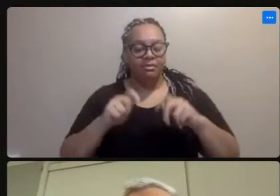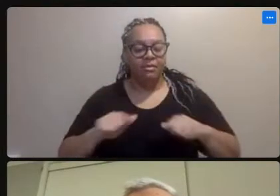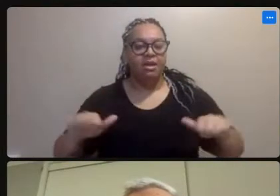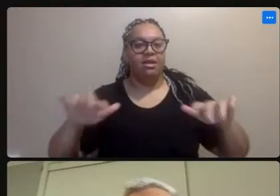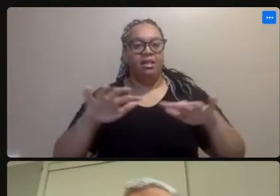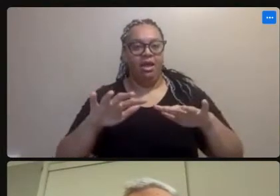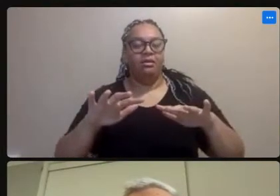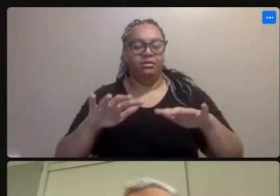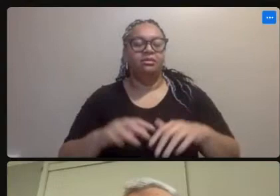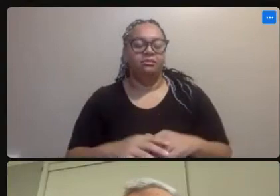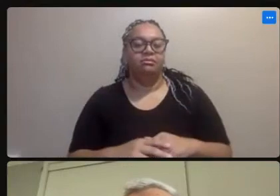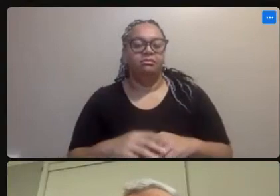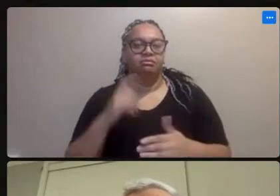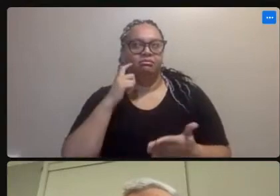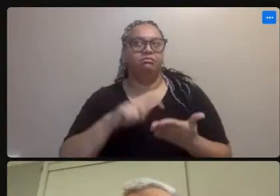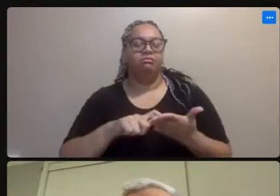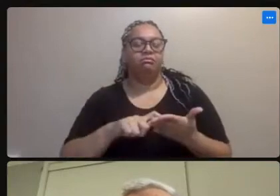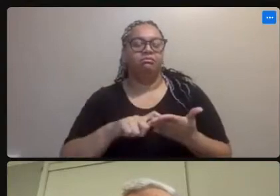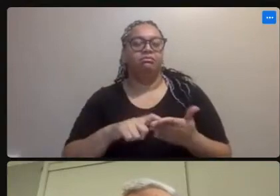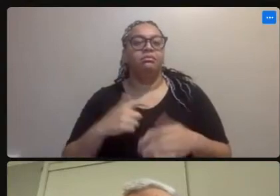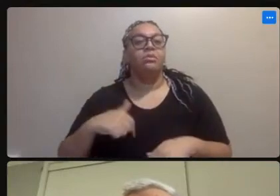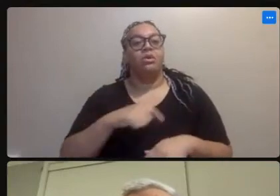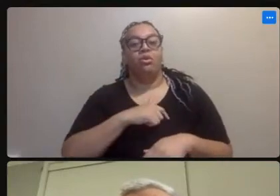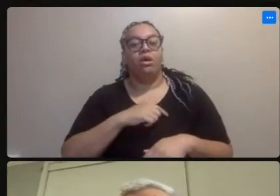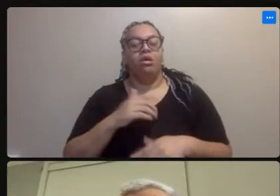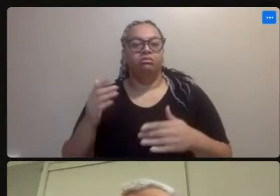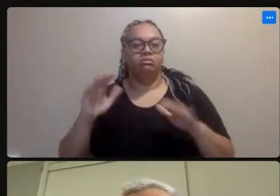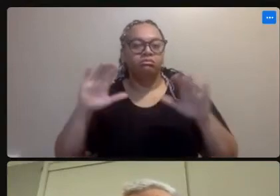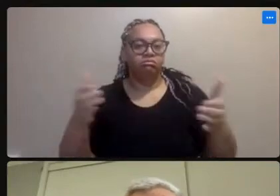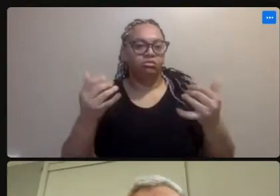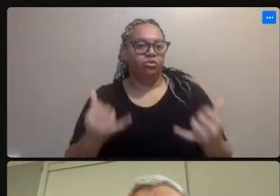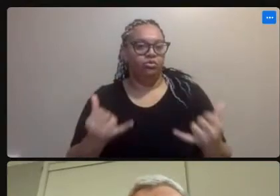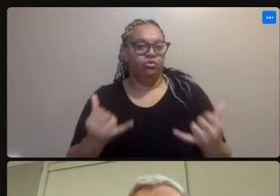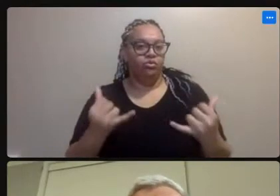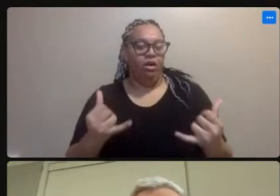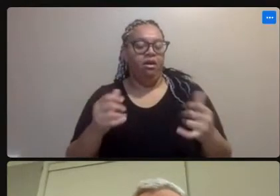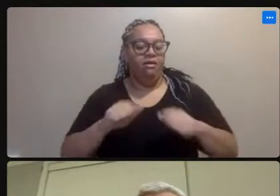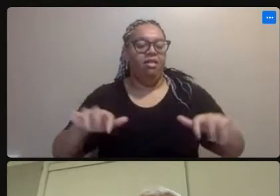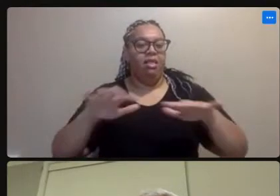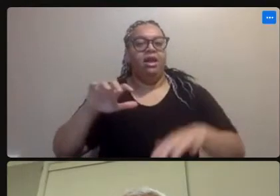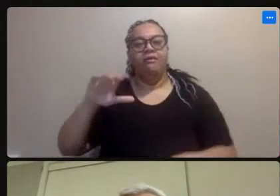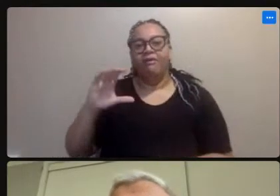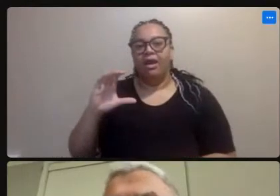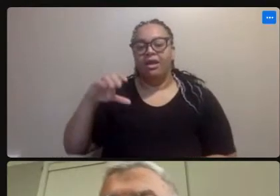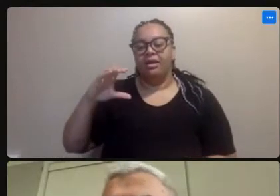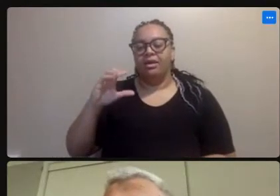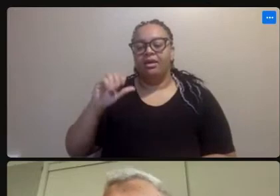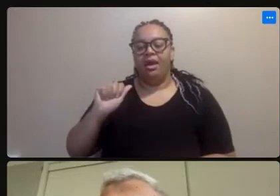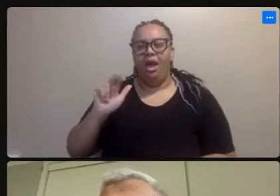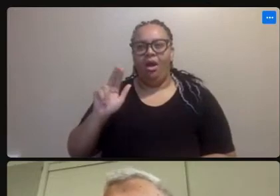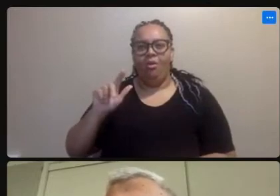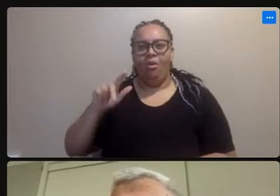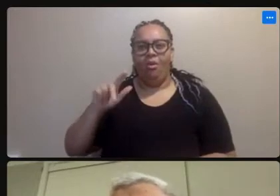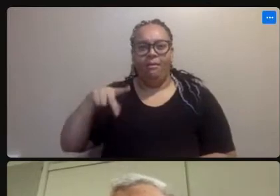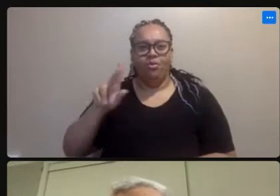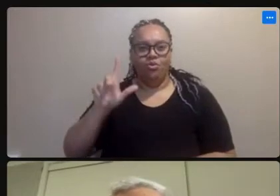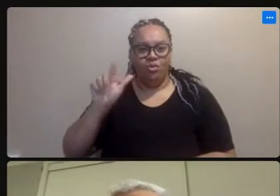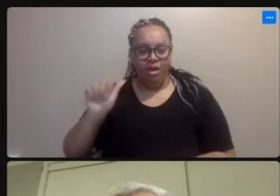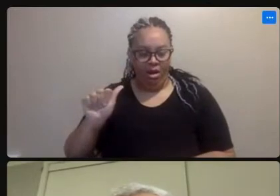PRESENT NOW MOVE TO OUR LAND